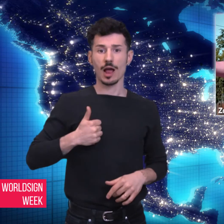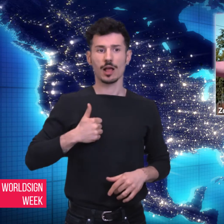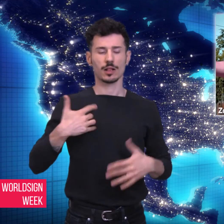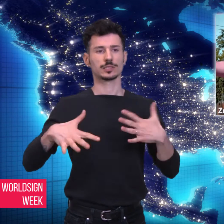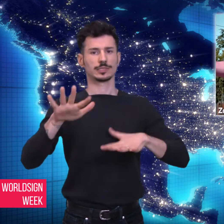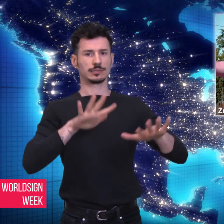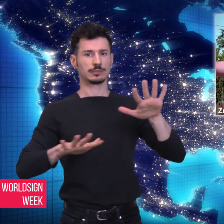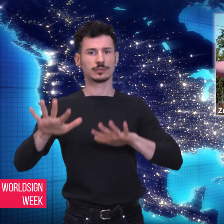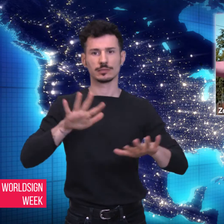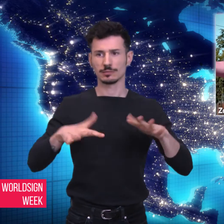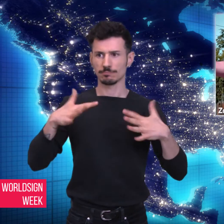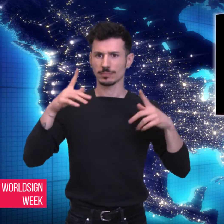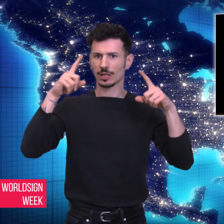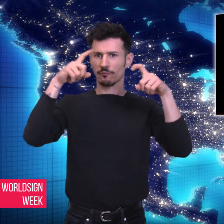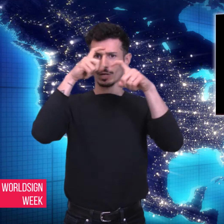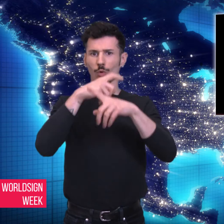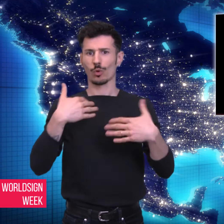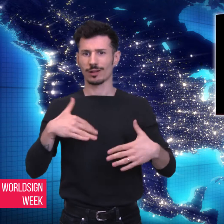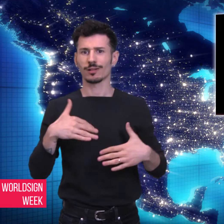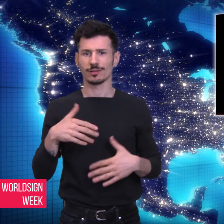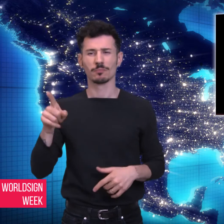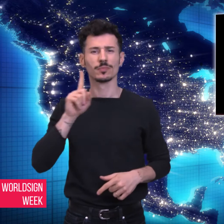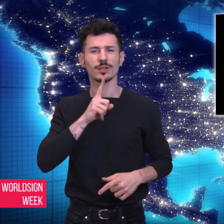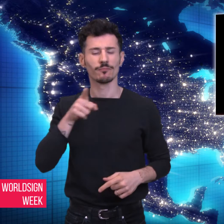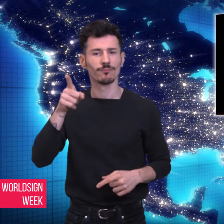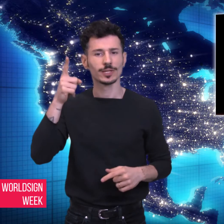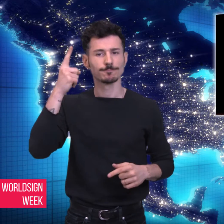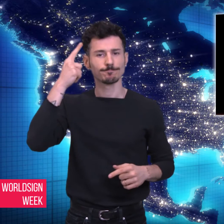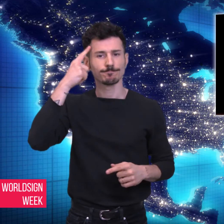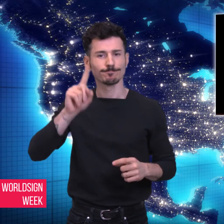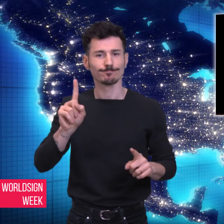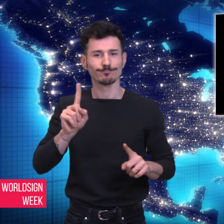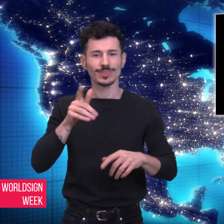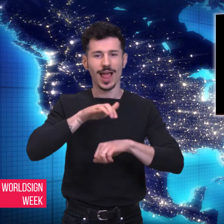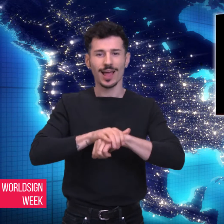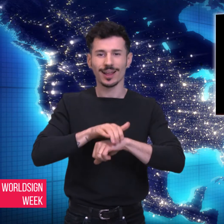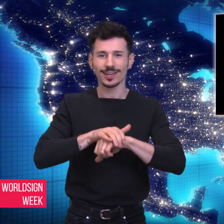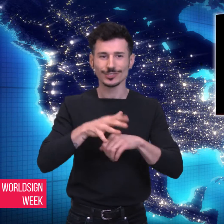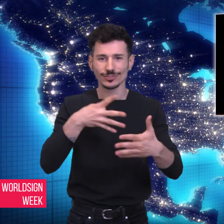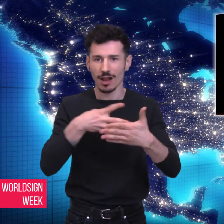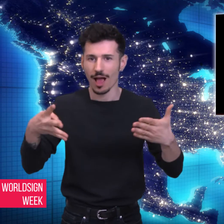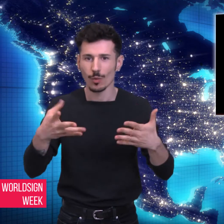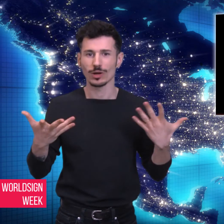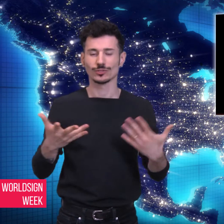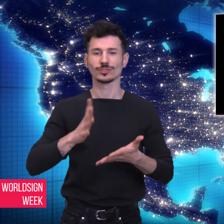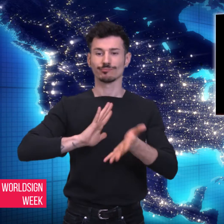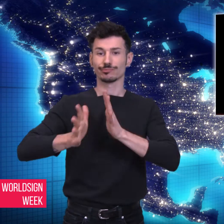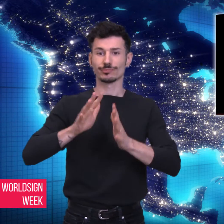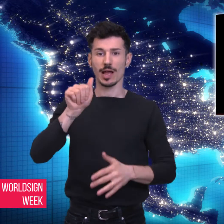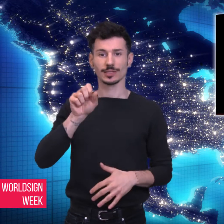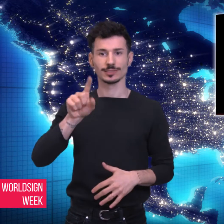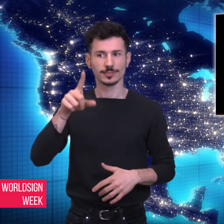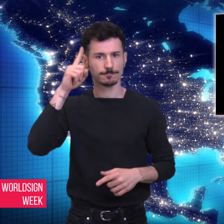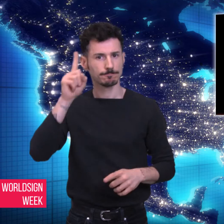for Mustafa when he moved to Canada because he did not know how to write English or speak American Sign Language but he